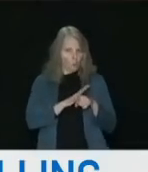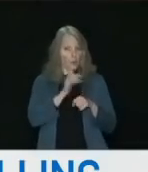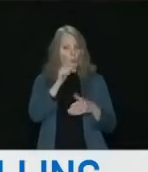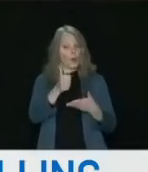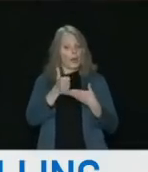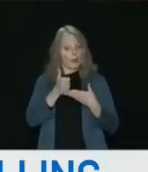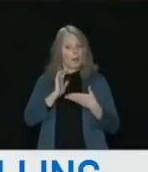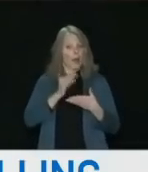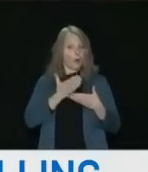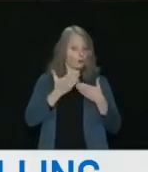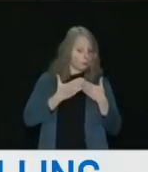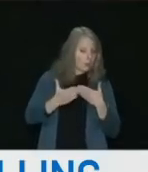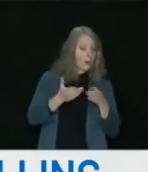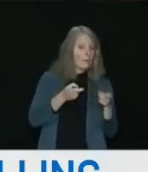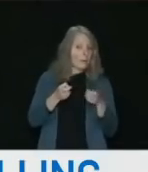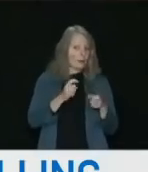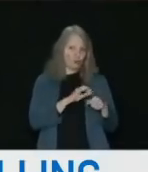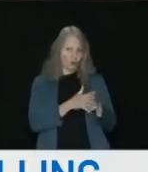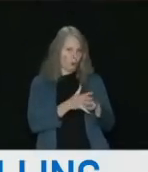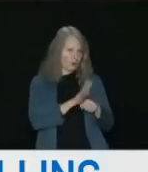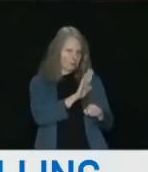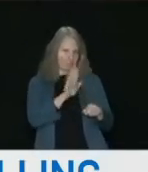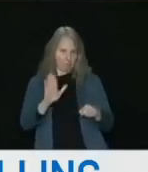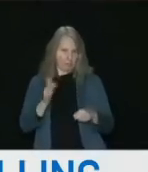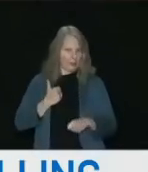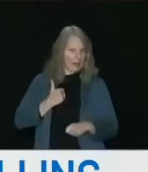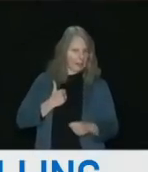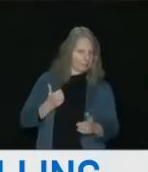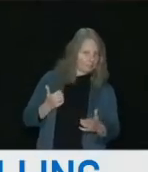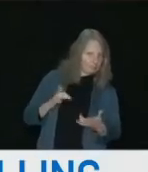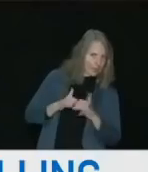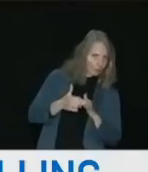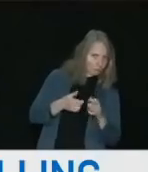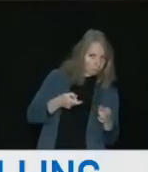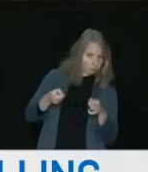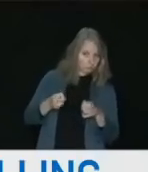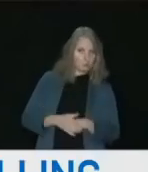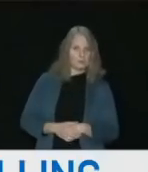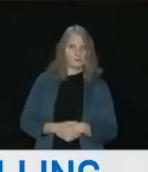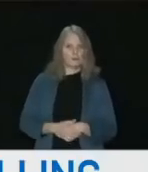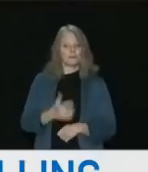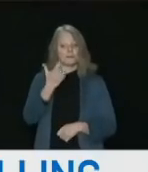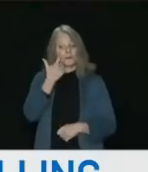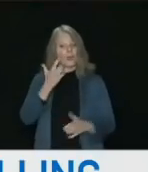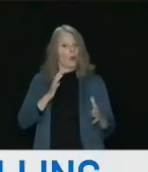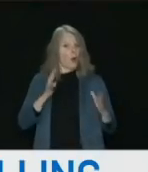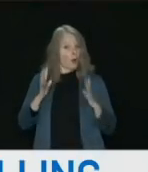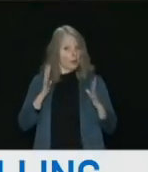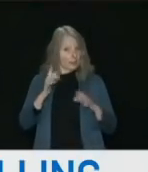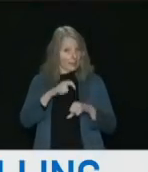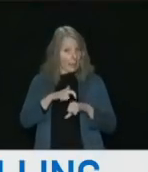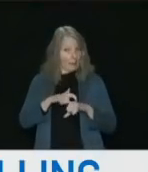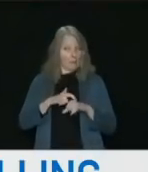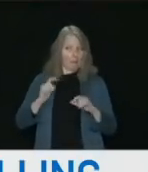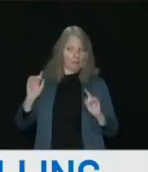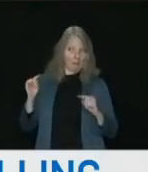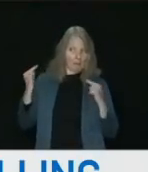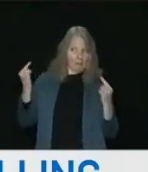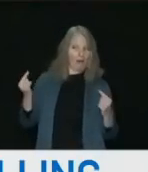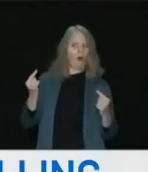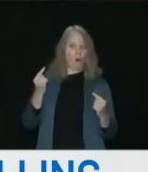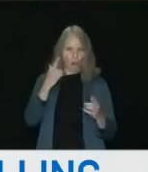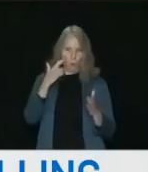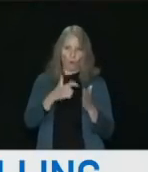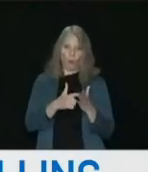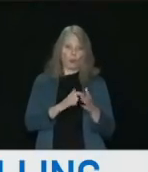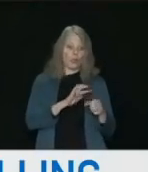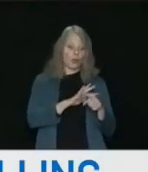TRAJECTORIES.